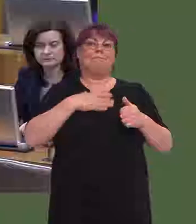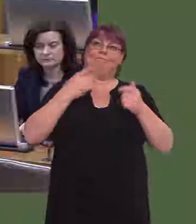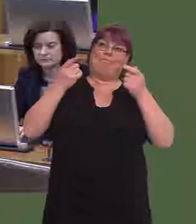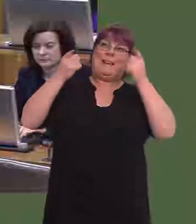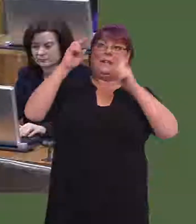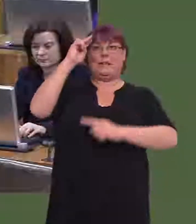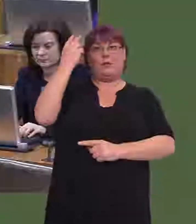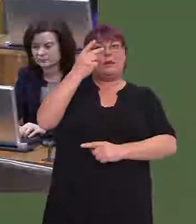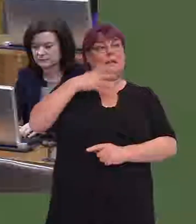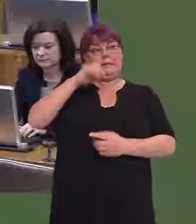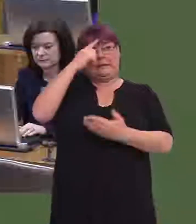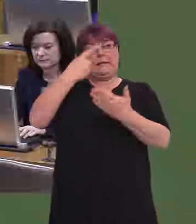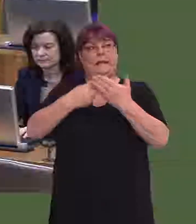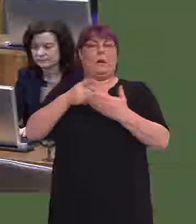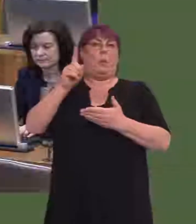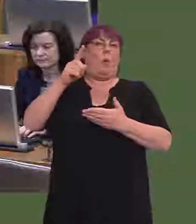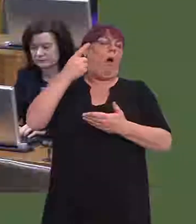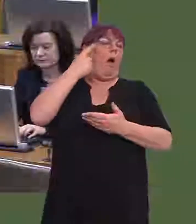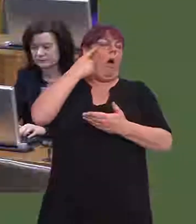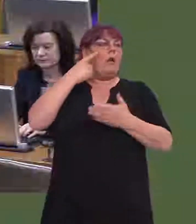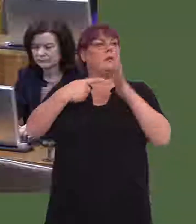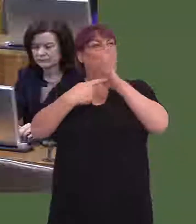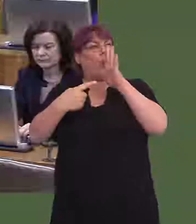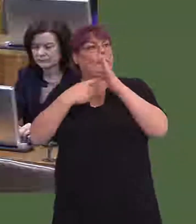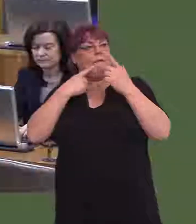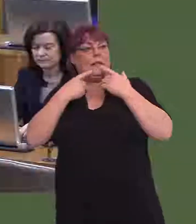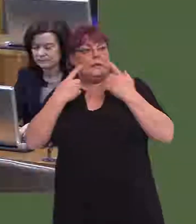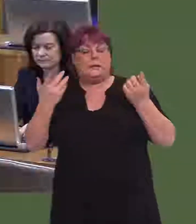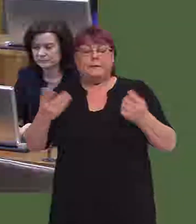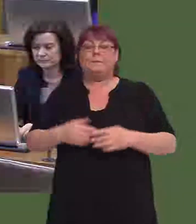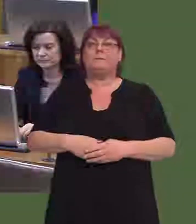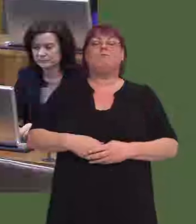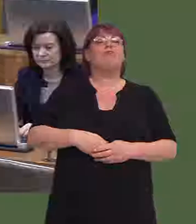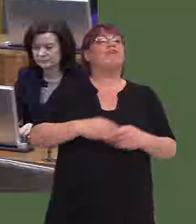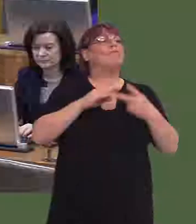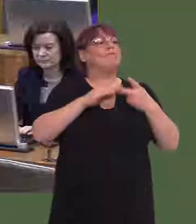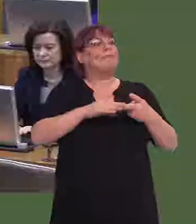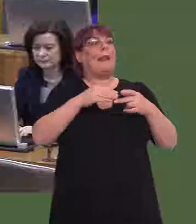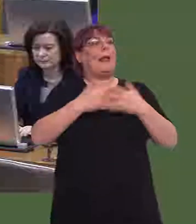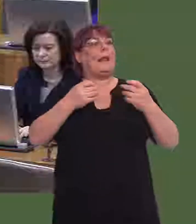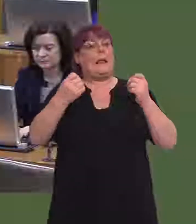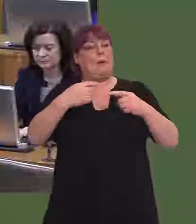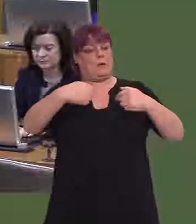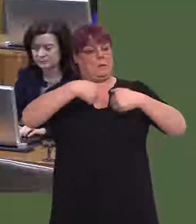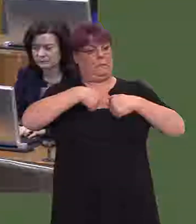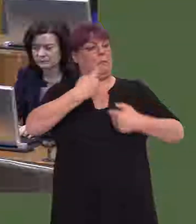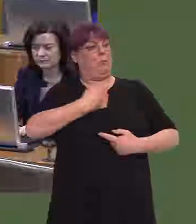as relevant evidence. Secondly, any e-mail that is sent to me to my personal e-mail, which, in any event, is